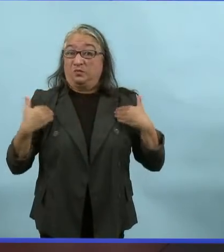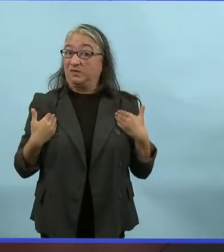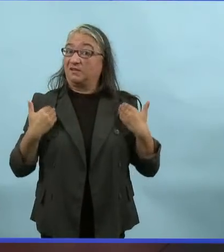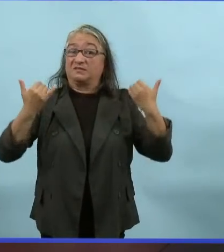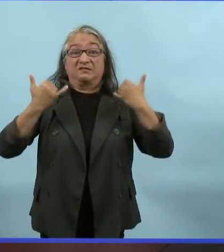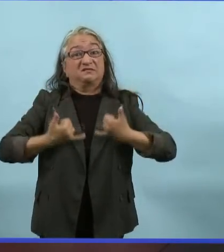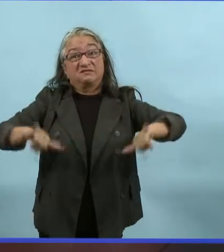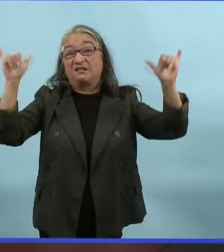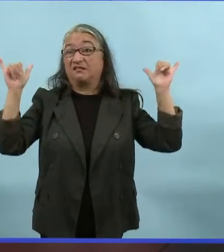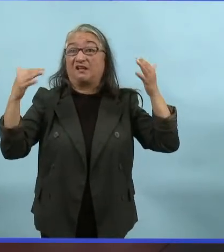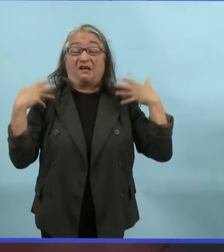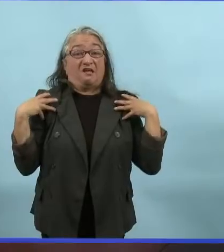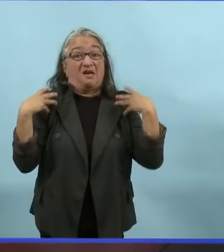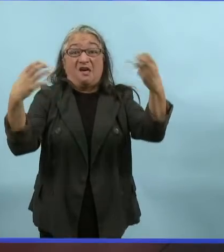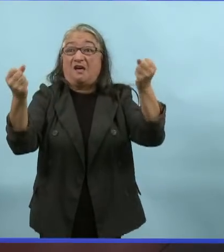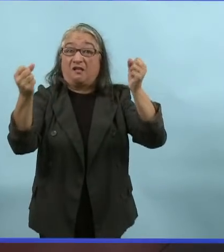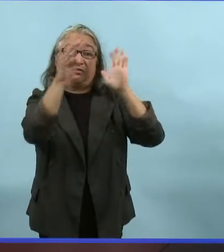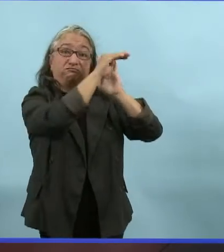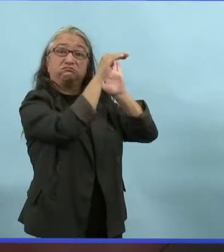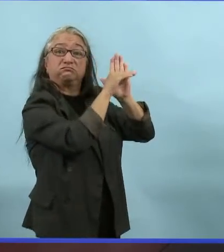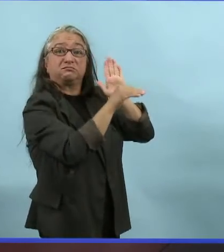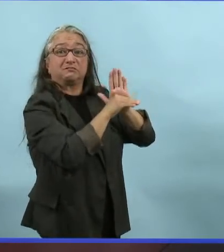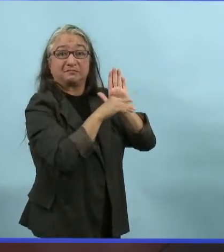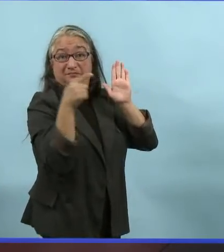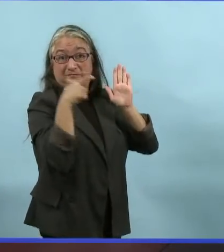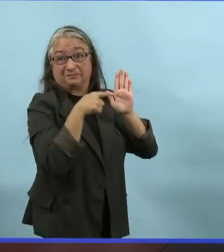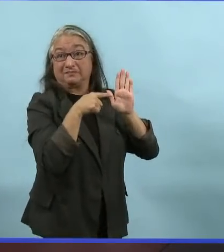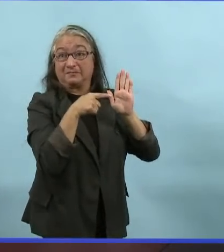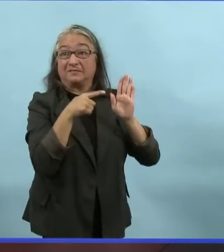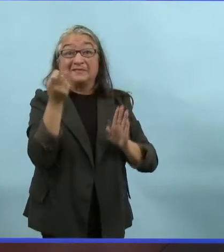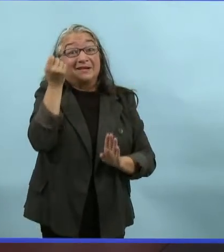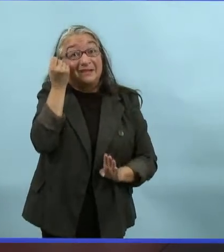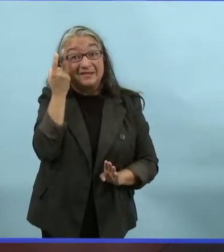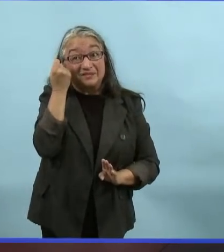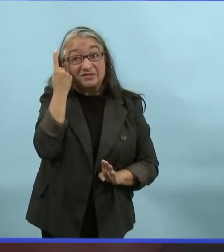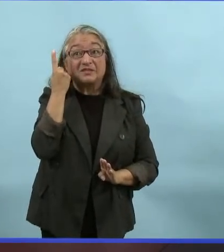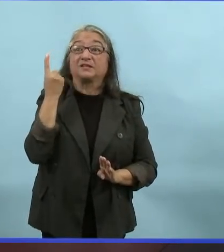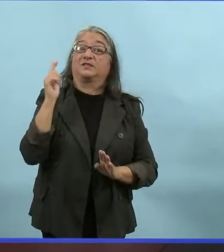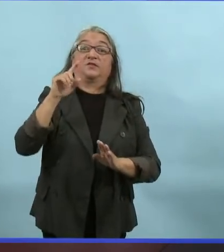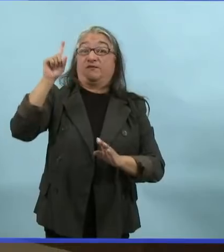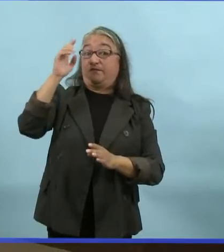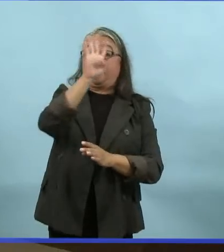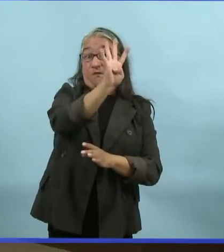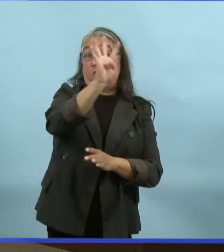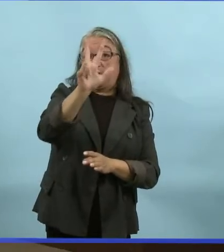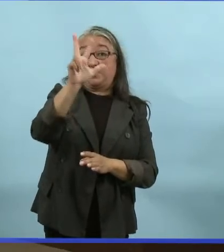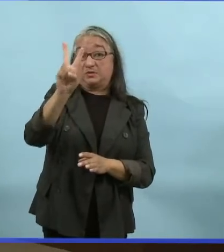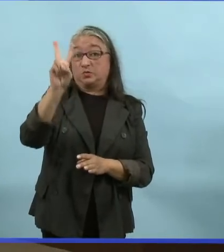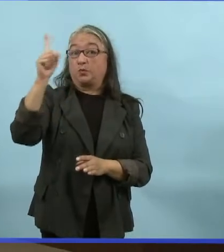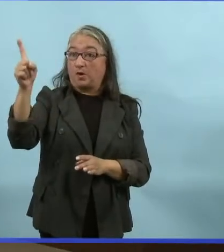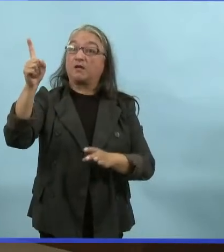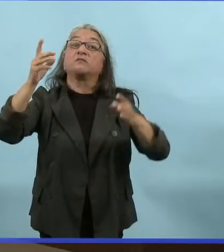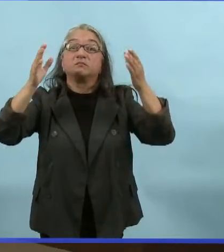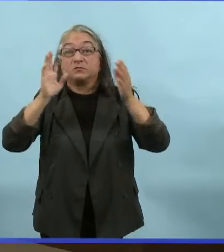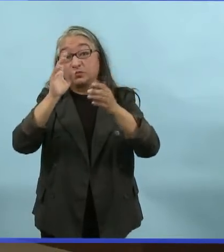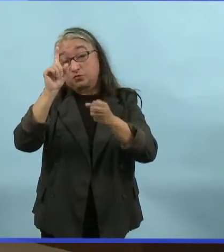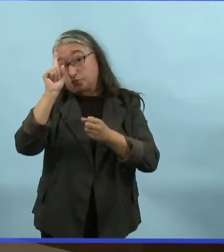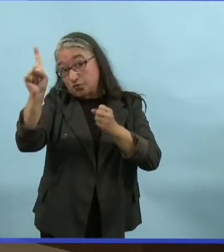to continue to be ahead of schedule on our reopening plans from the Winnipeg sun scott